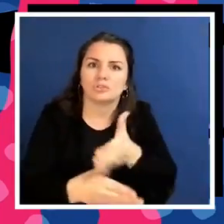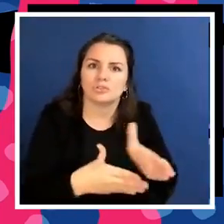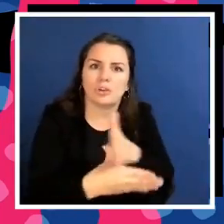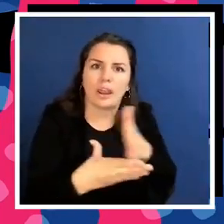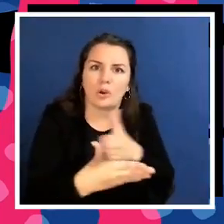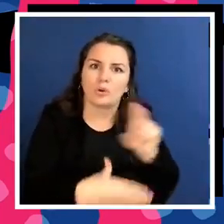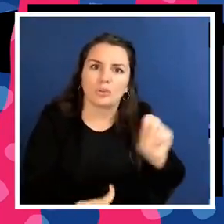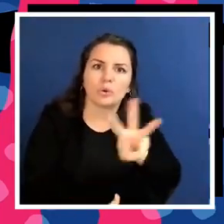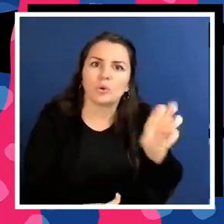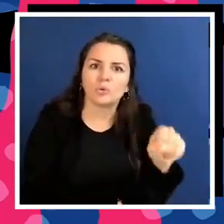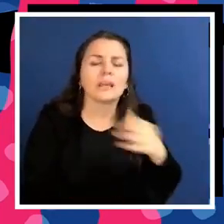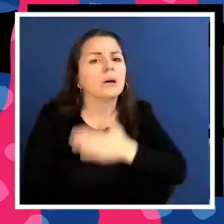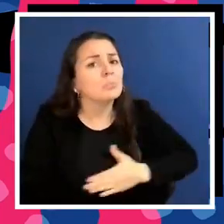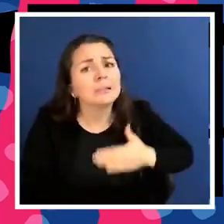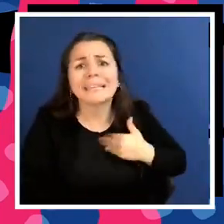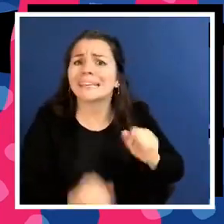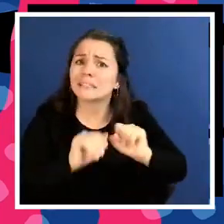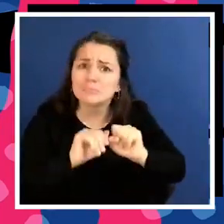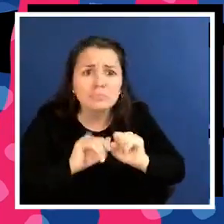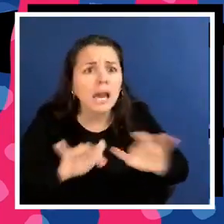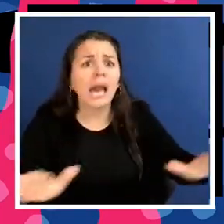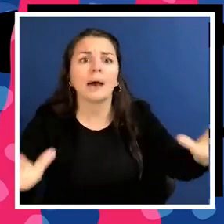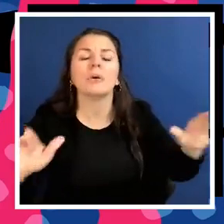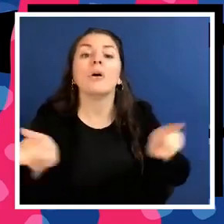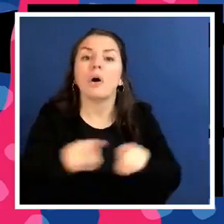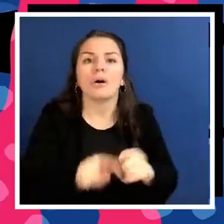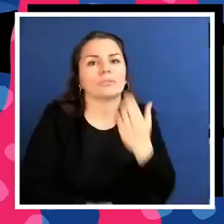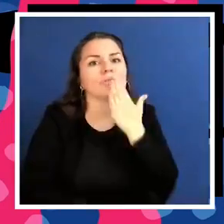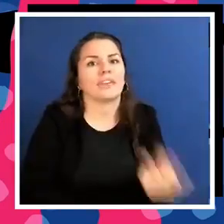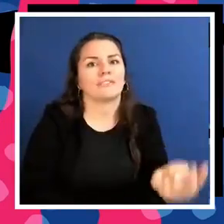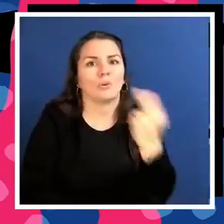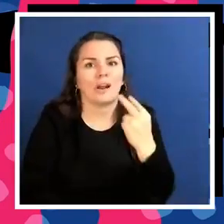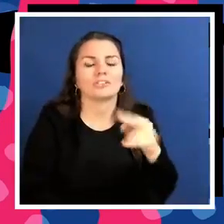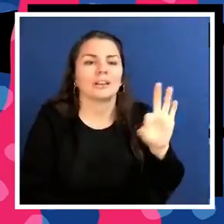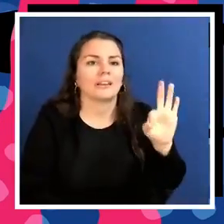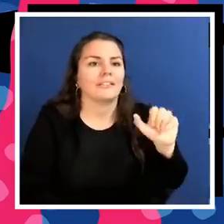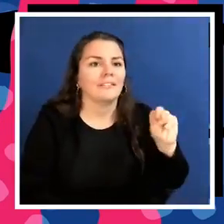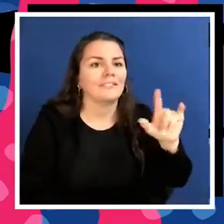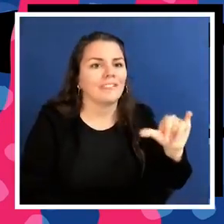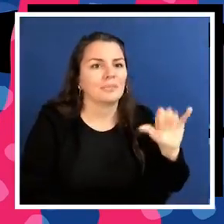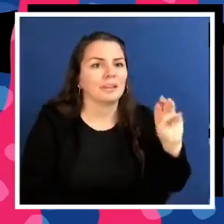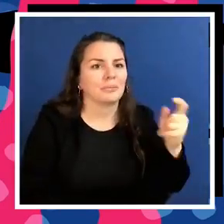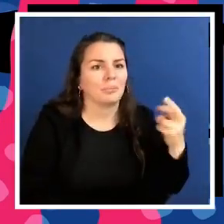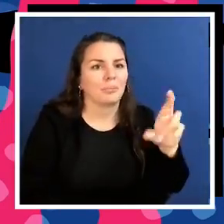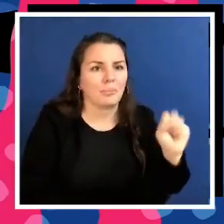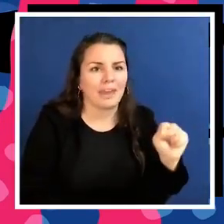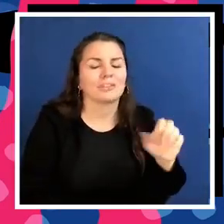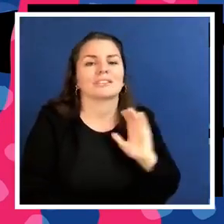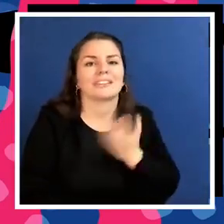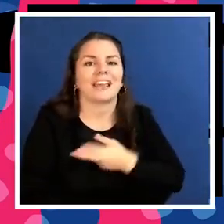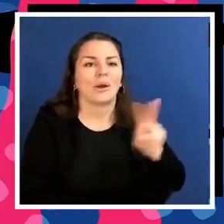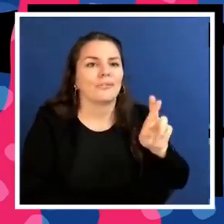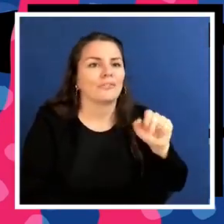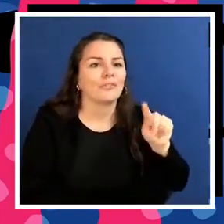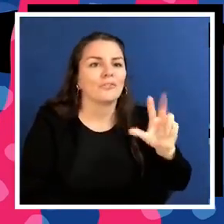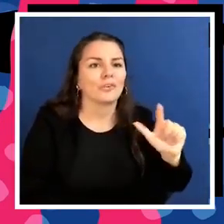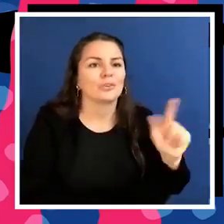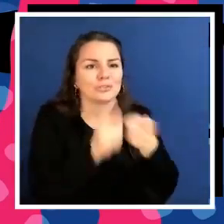PARENTS IT'S IMPORTANT YOU TELL EVERYBODY YOU CAN BECAUSE EACH